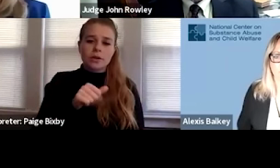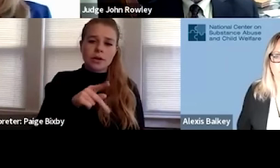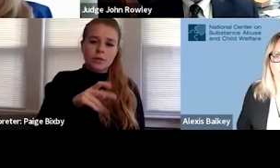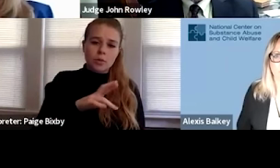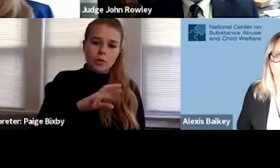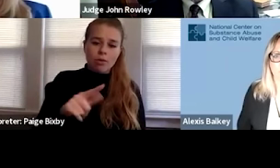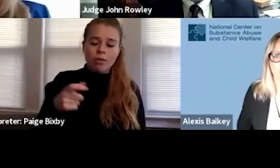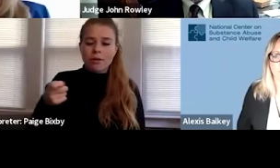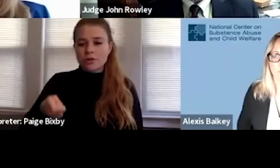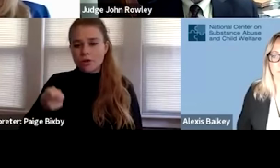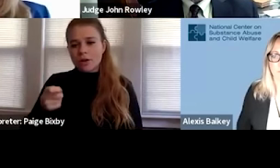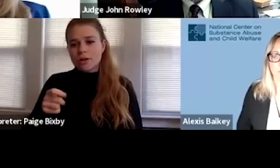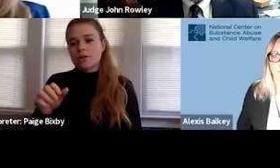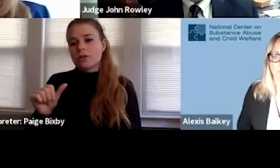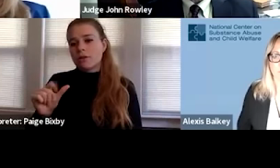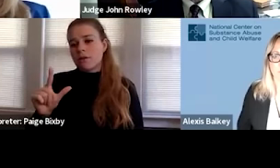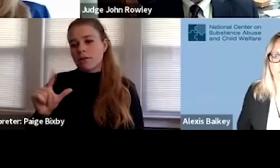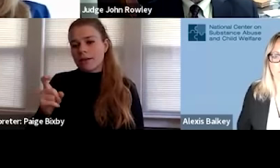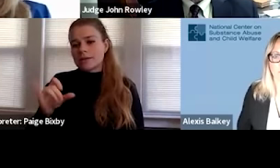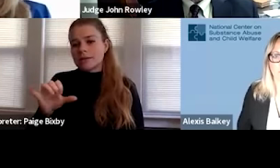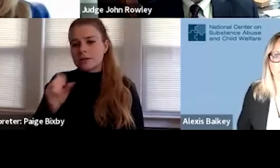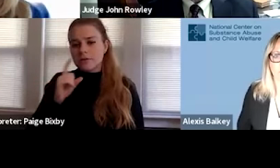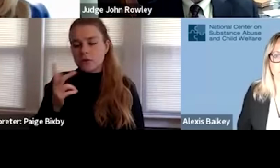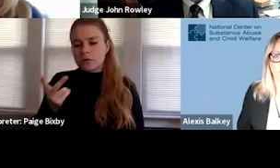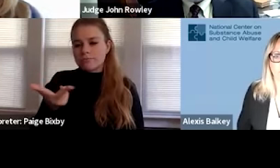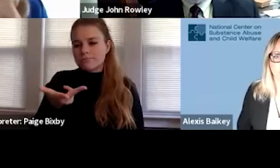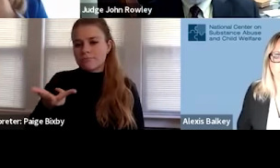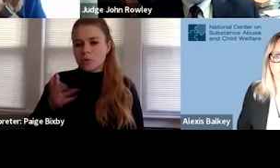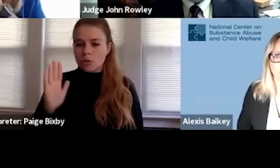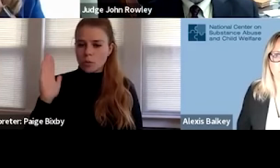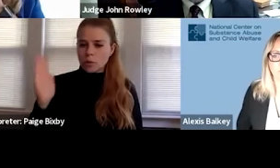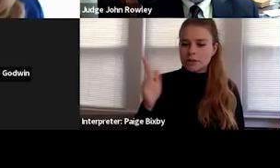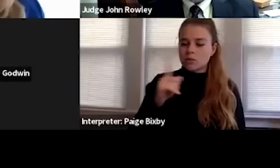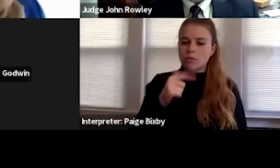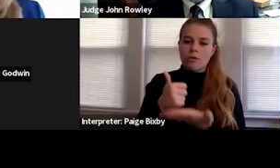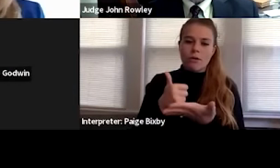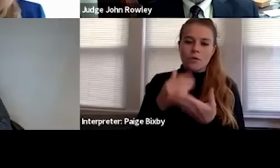Judge, Alexis for your presentations today, for the helpful information you've shared.